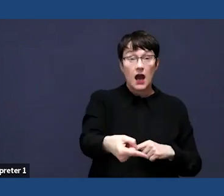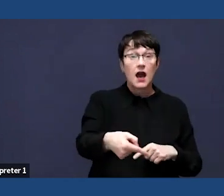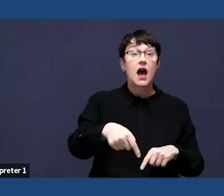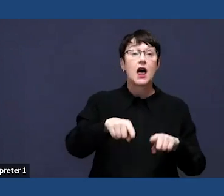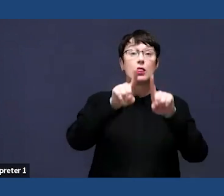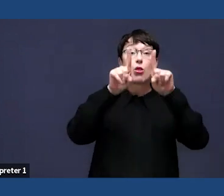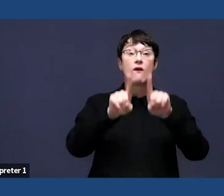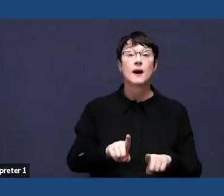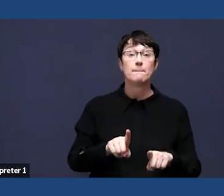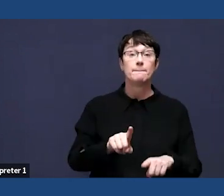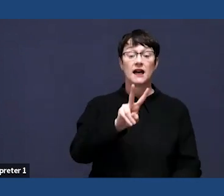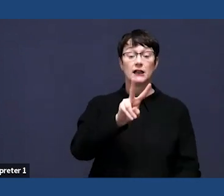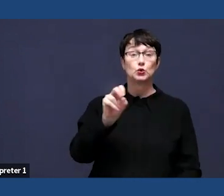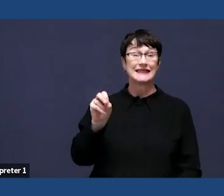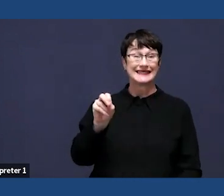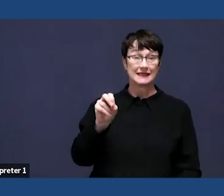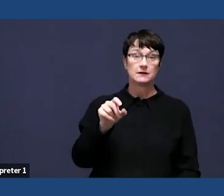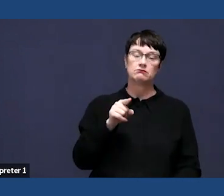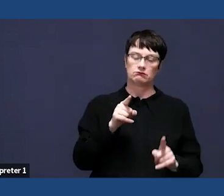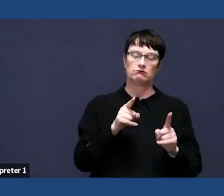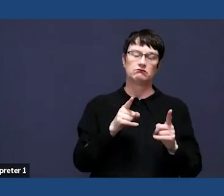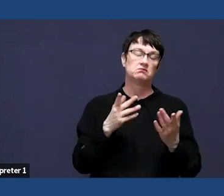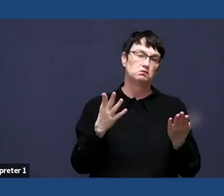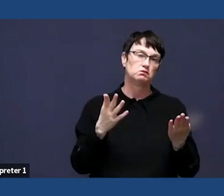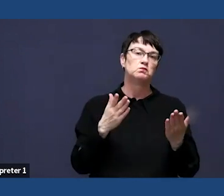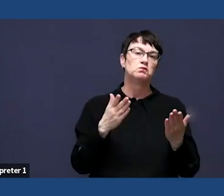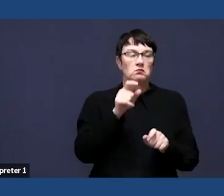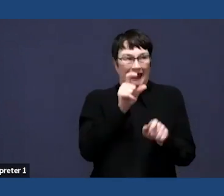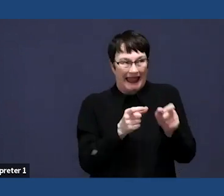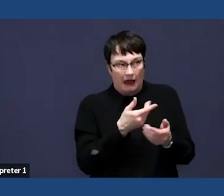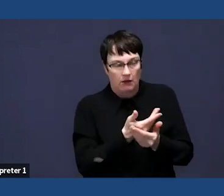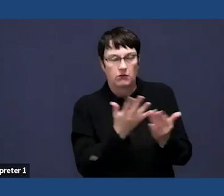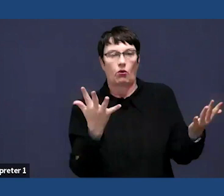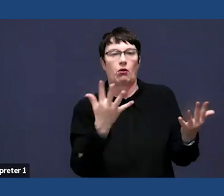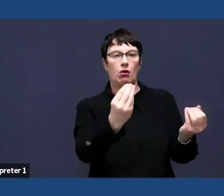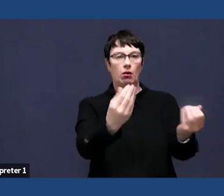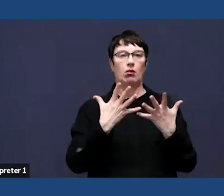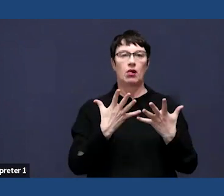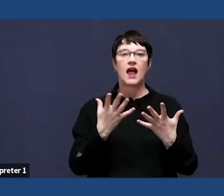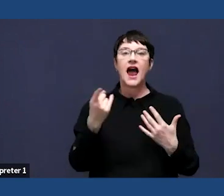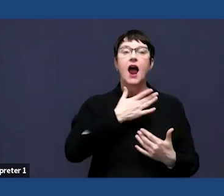rights institutions about what they would like to see in a negotiated text of recommendations